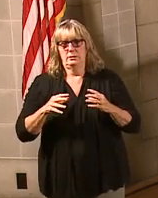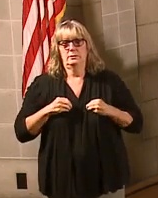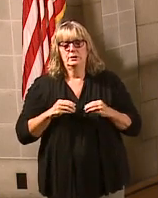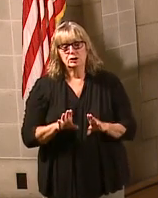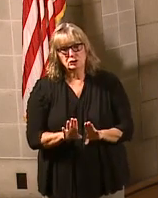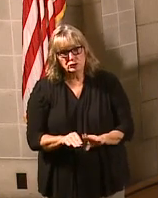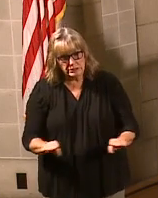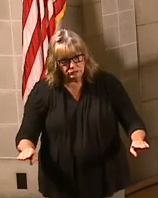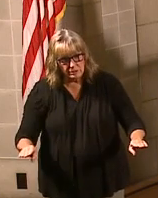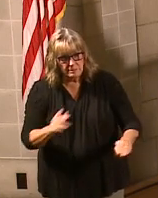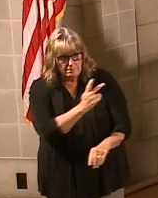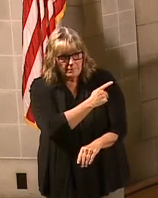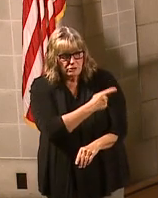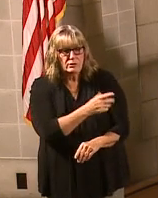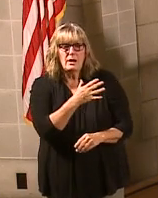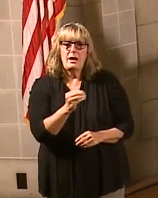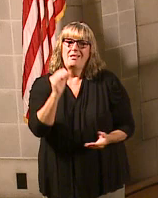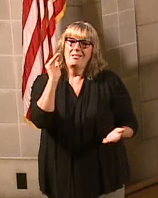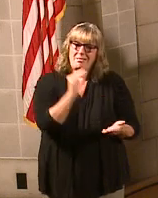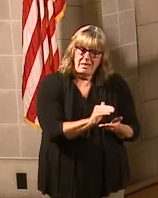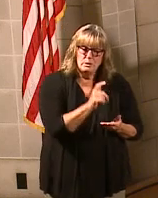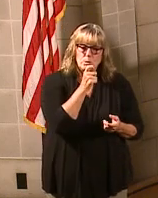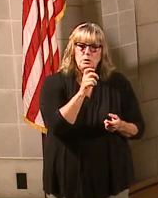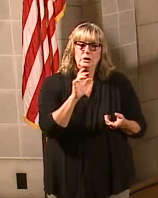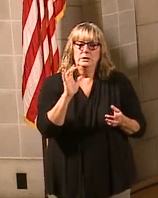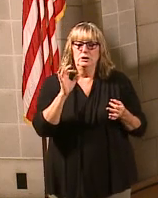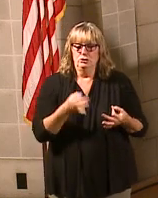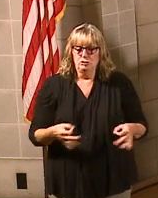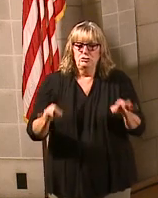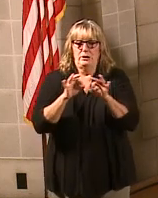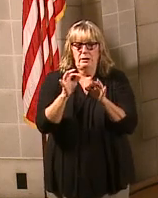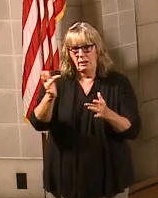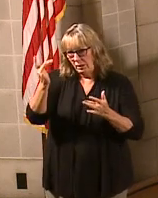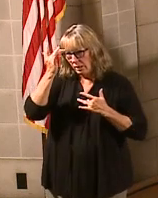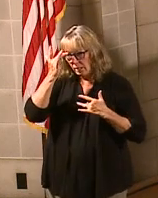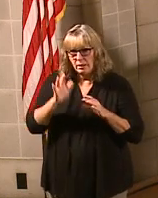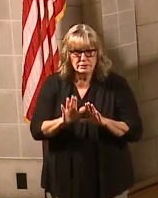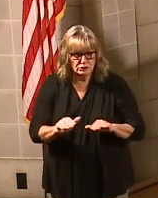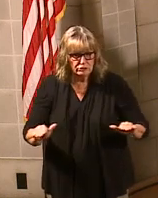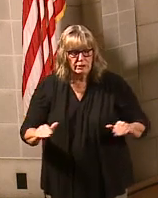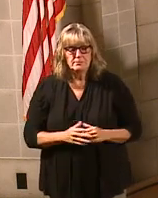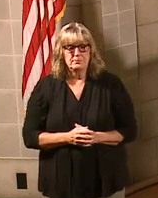WE ALSO HAVE ONLY A FEW